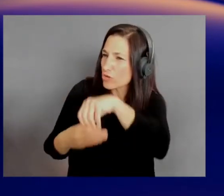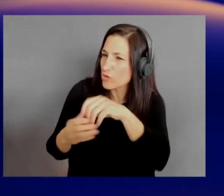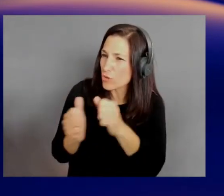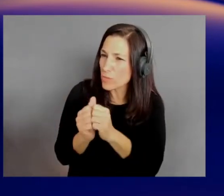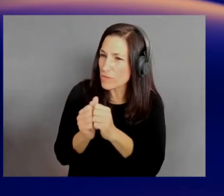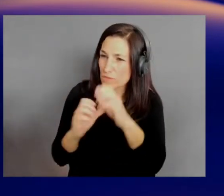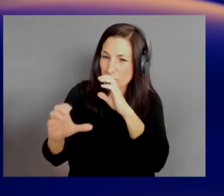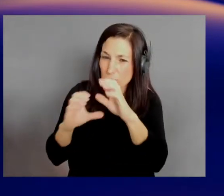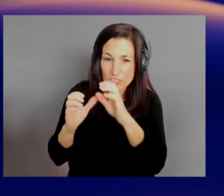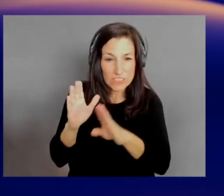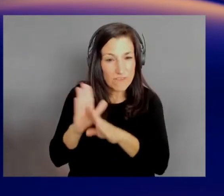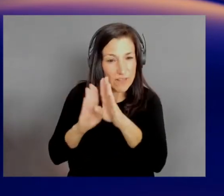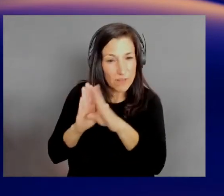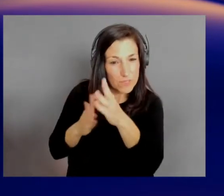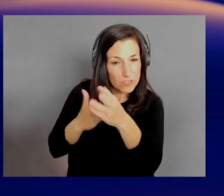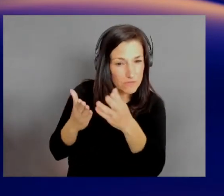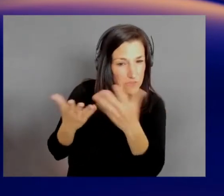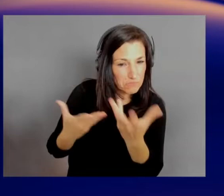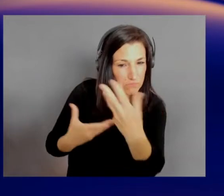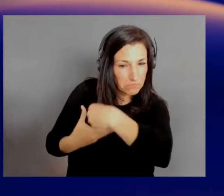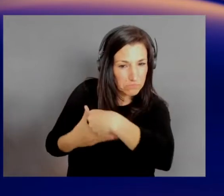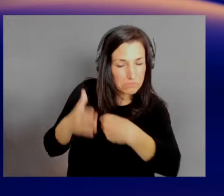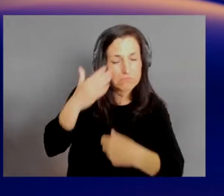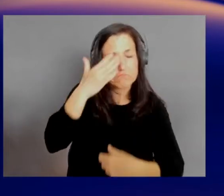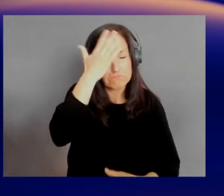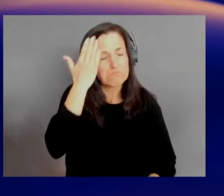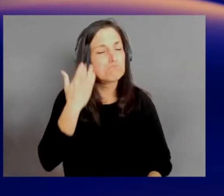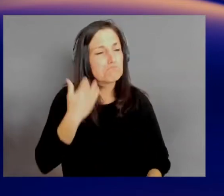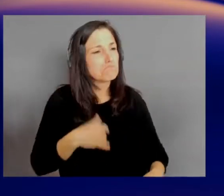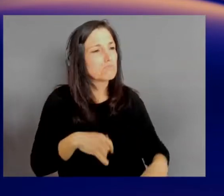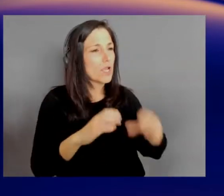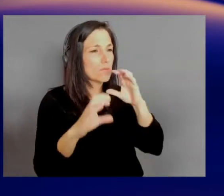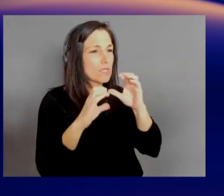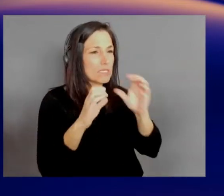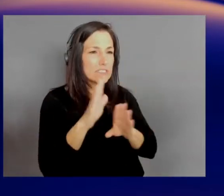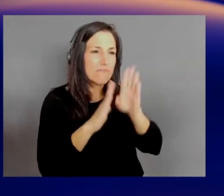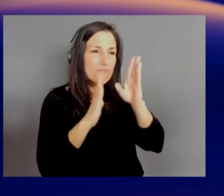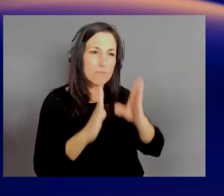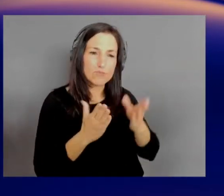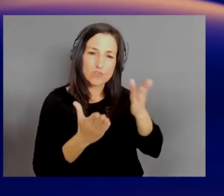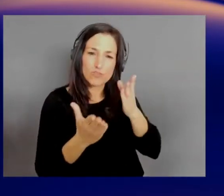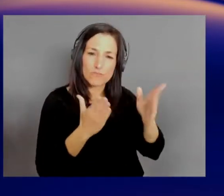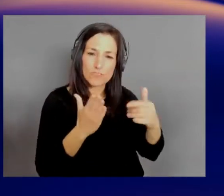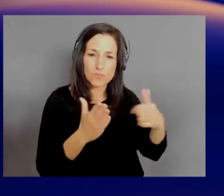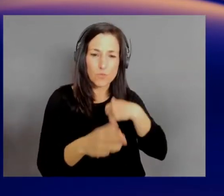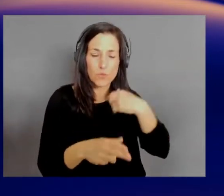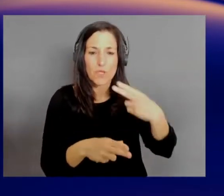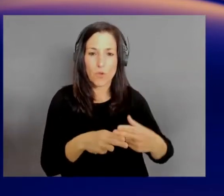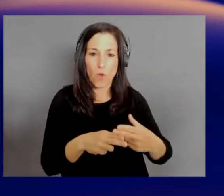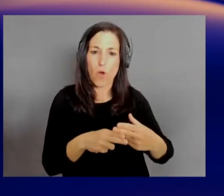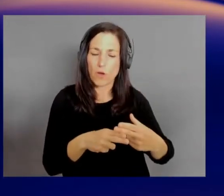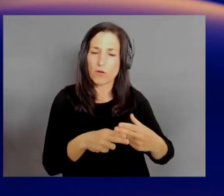Yes, so Communication Developer Services is what we call as a umbrella term for three major services